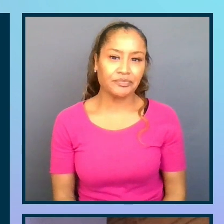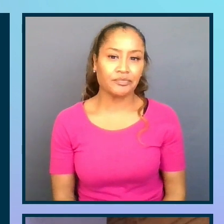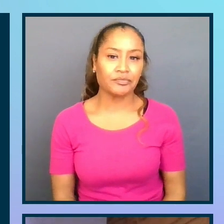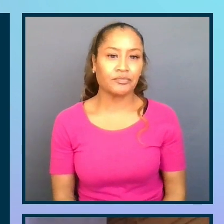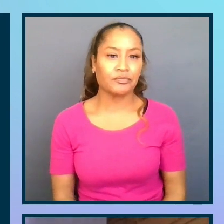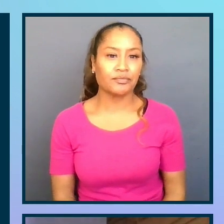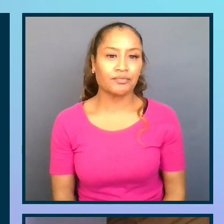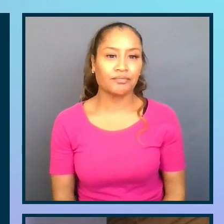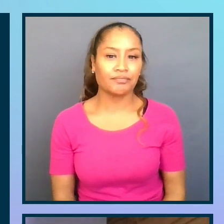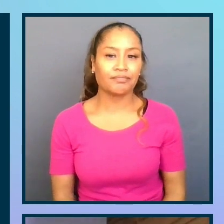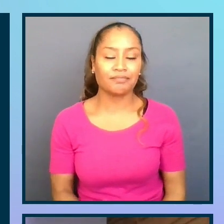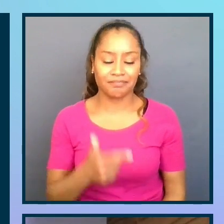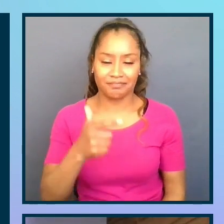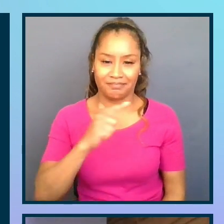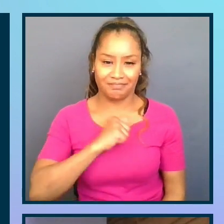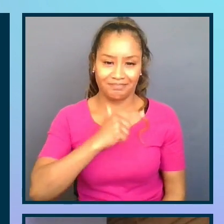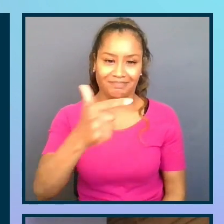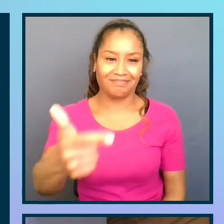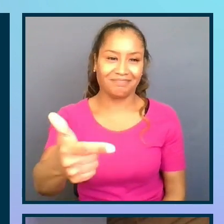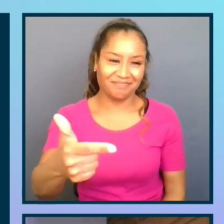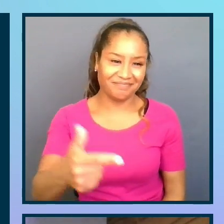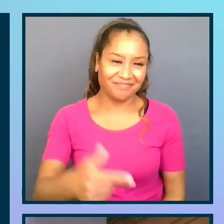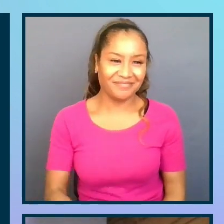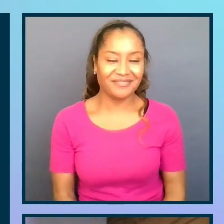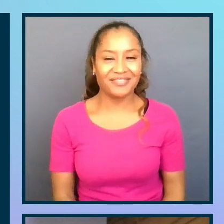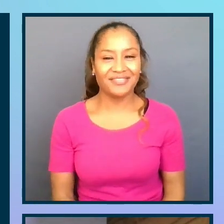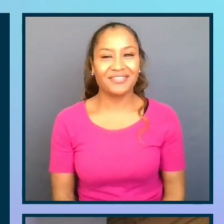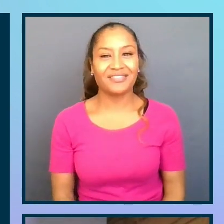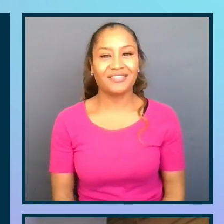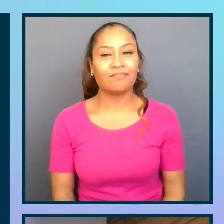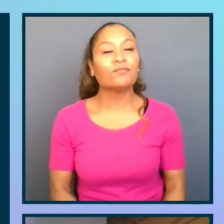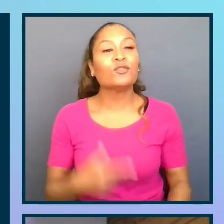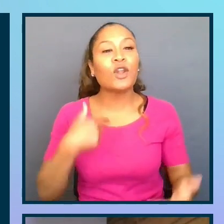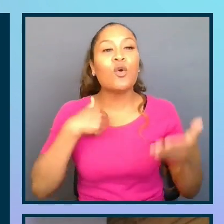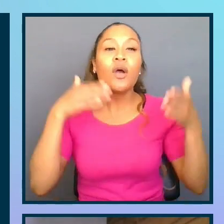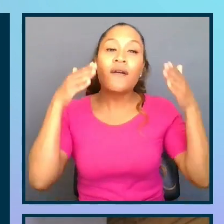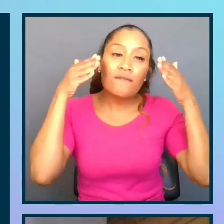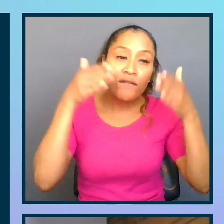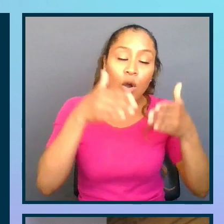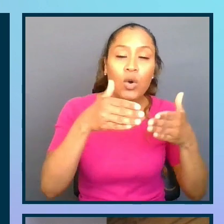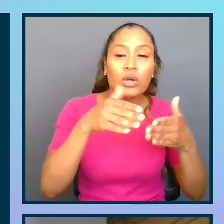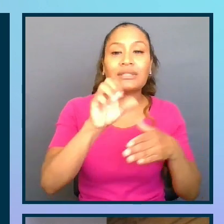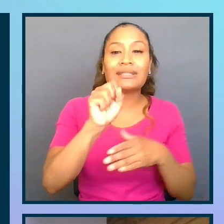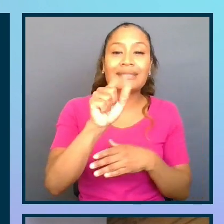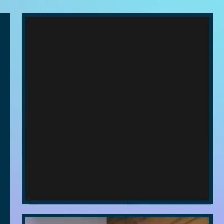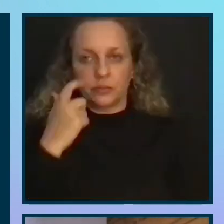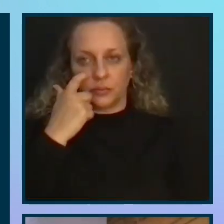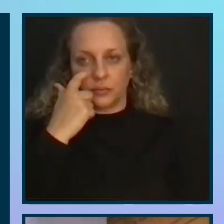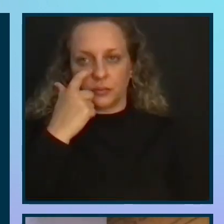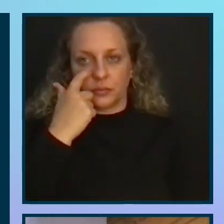We show focus states, pressed, harvest states, to ensure users can easily identify an element